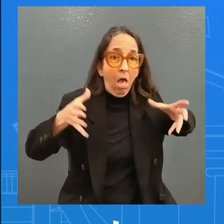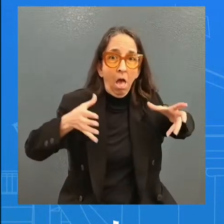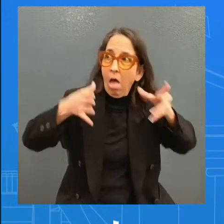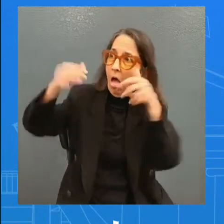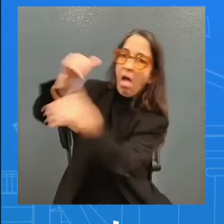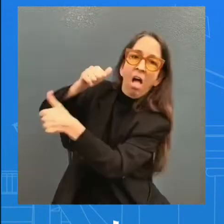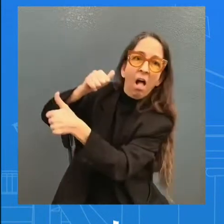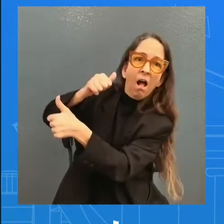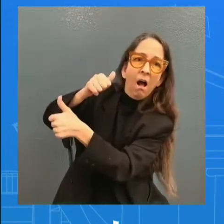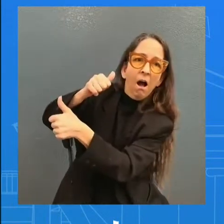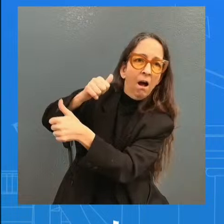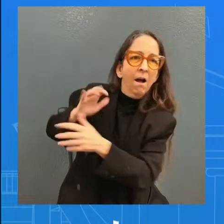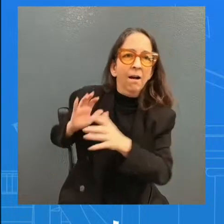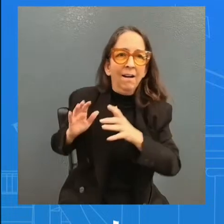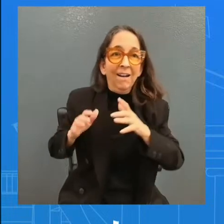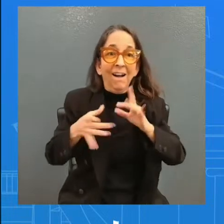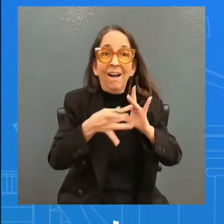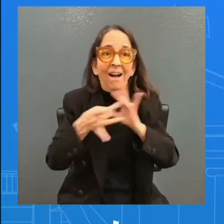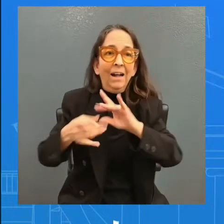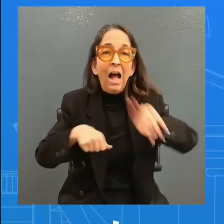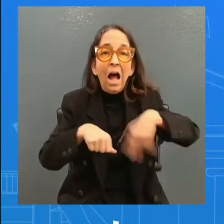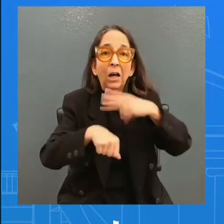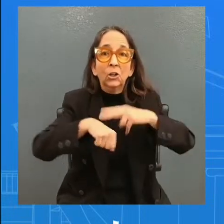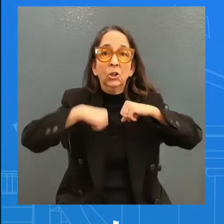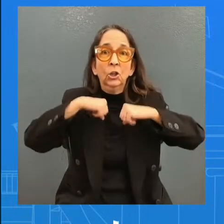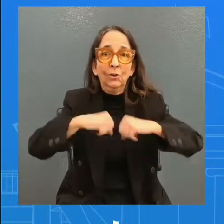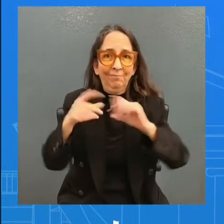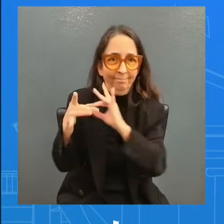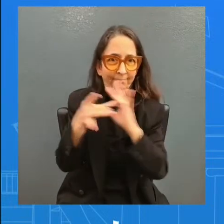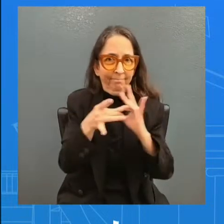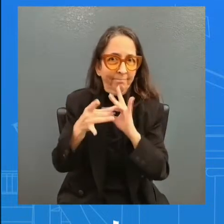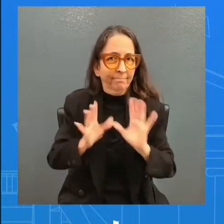The president said he was going to let the process play out, and it has played out.